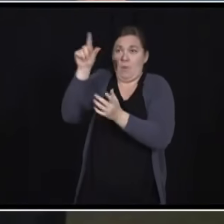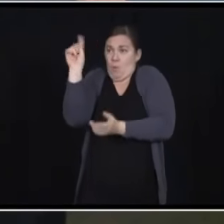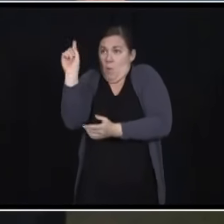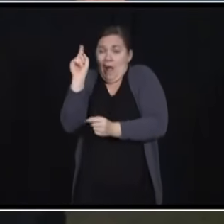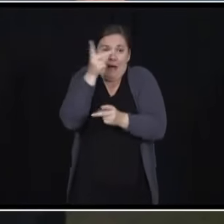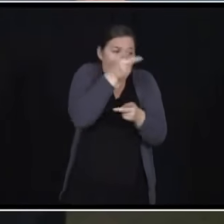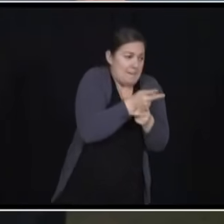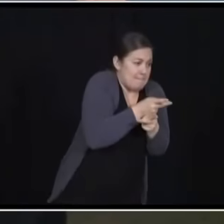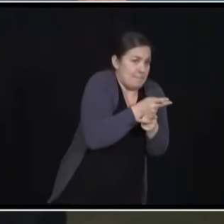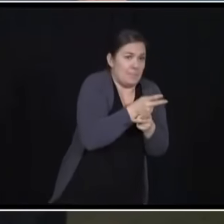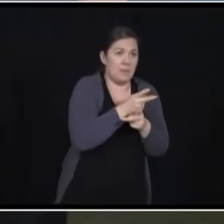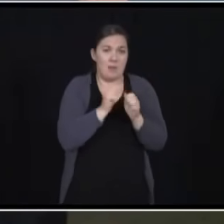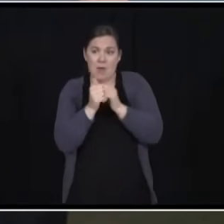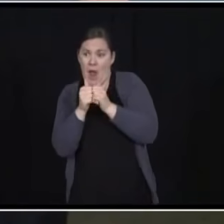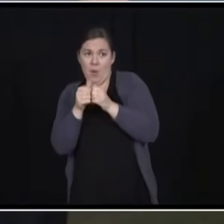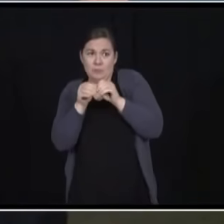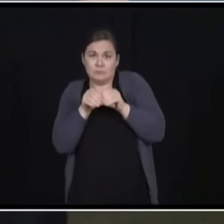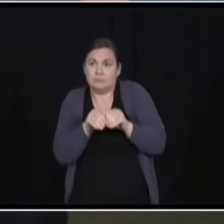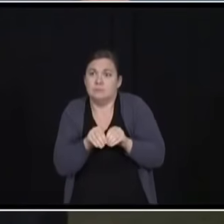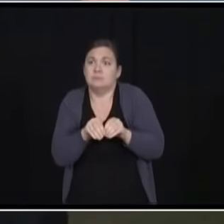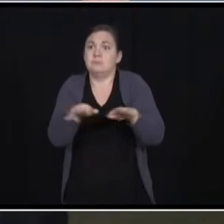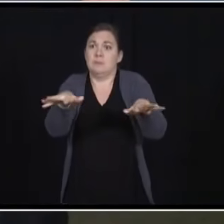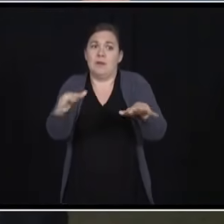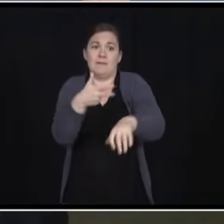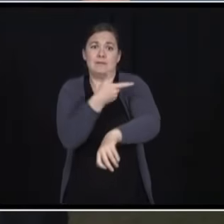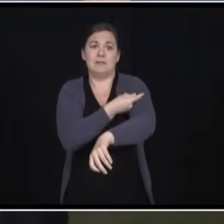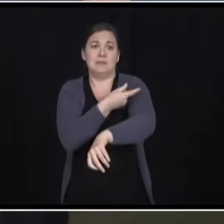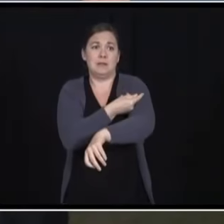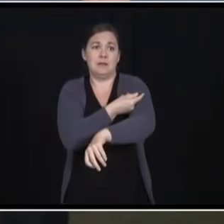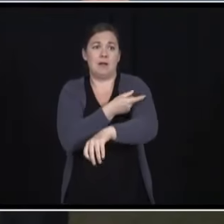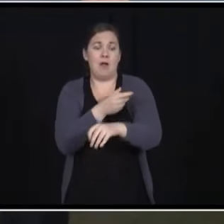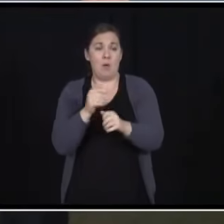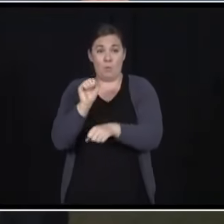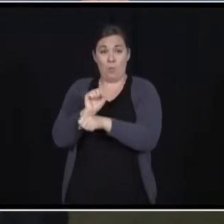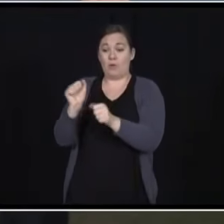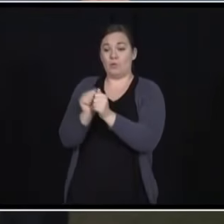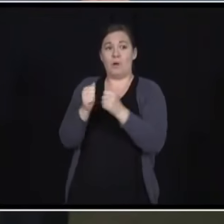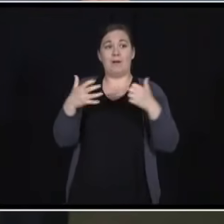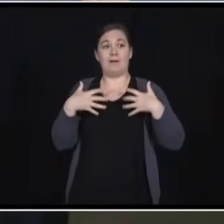And ensuring the province can immunize people as quickly and efficiently and safely as possible.